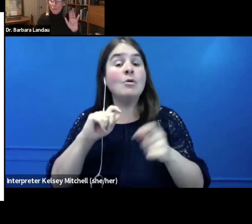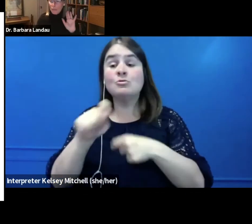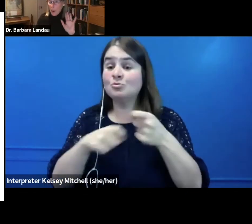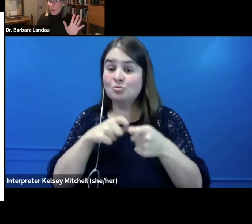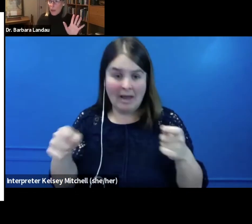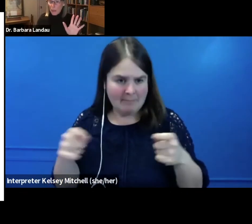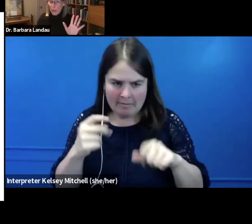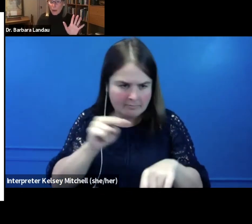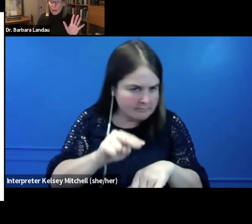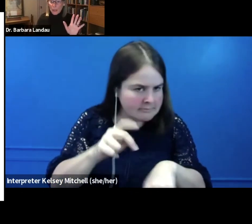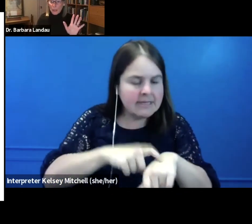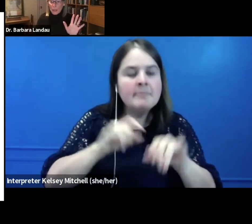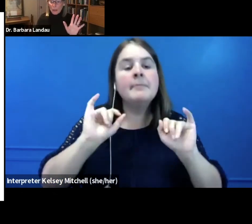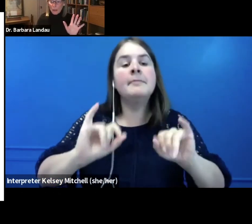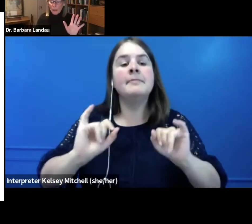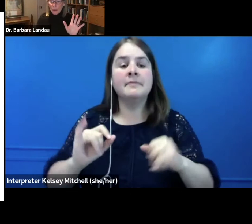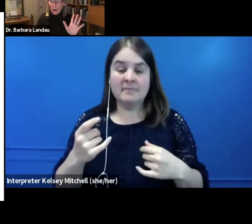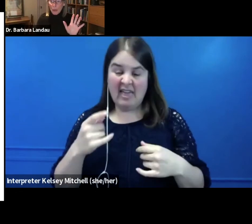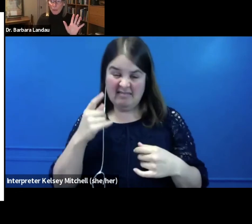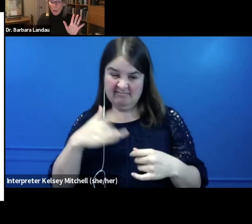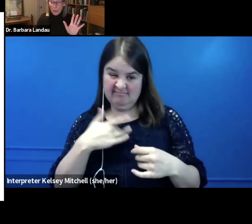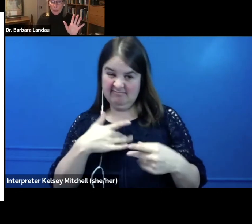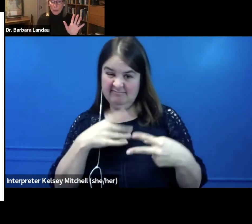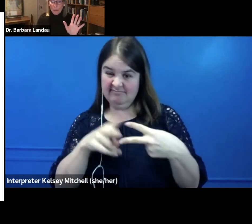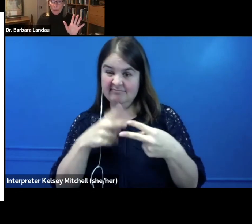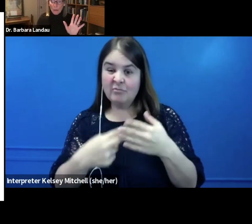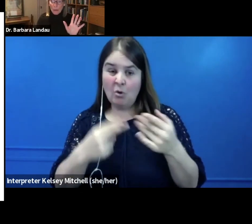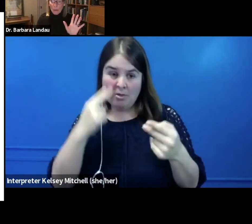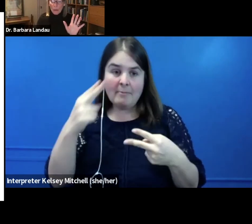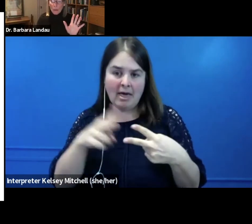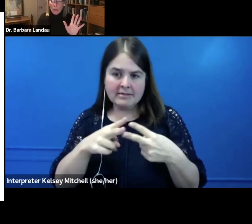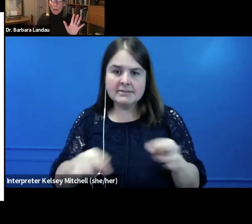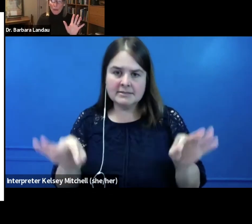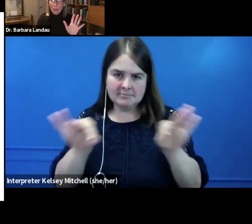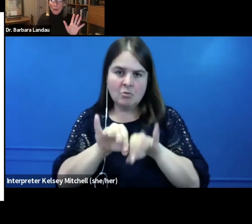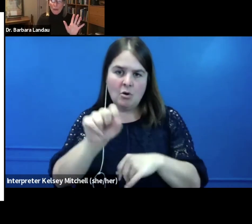both of the hypotheses are important